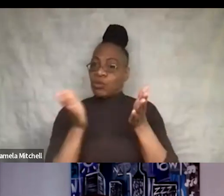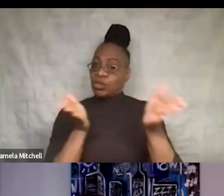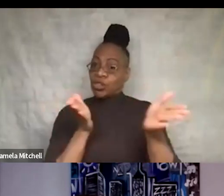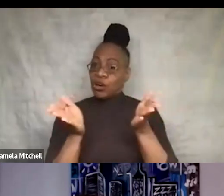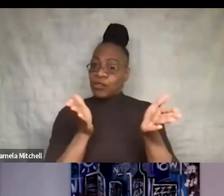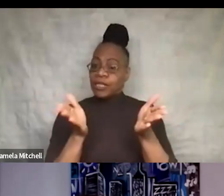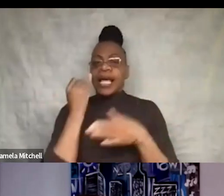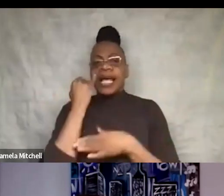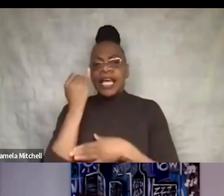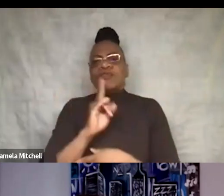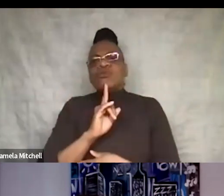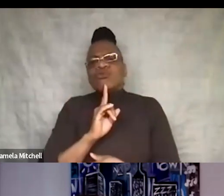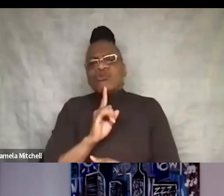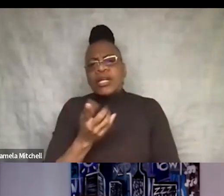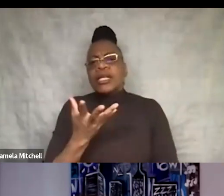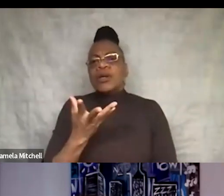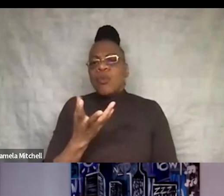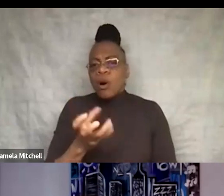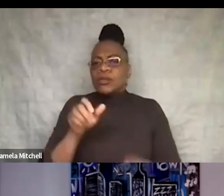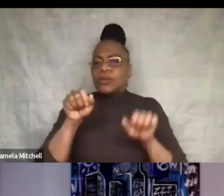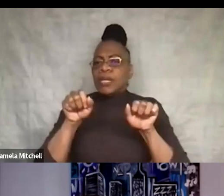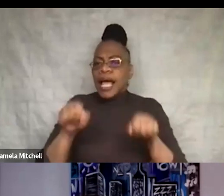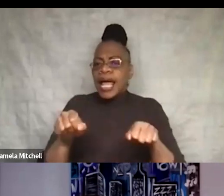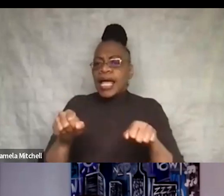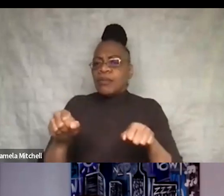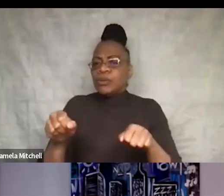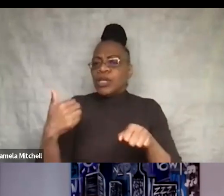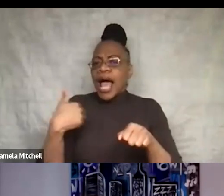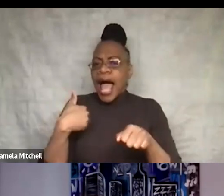If you truly wanna be able to bring, you know, partnerships at a different level,